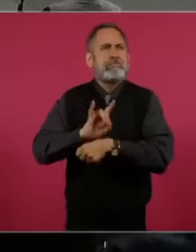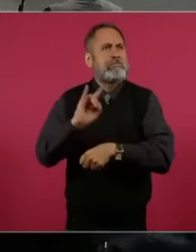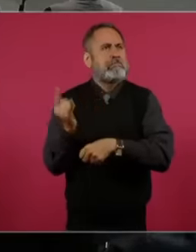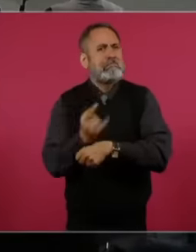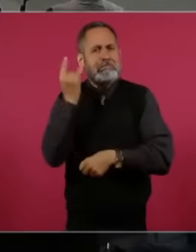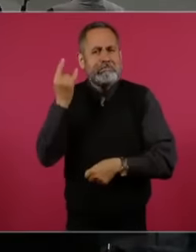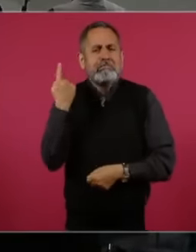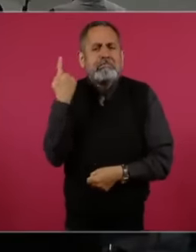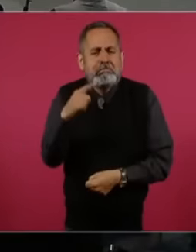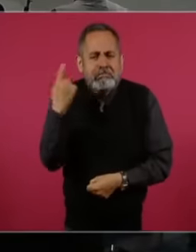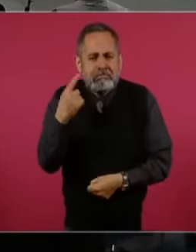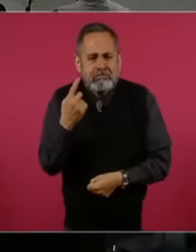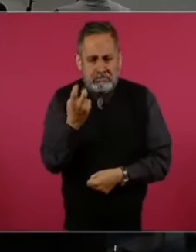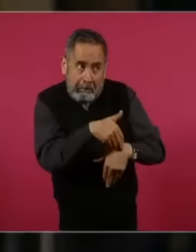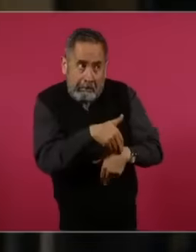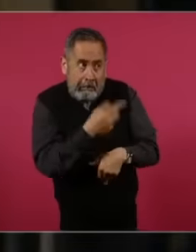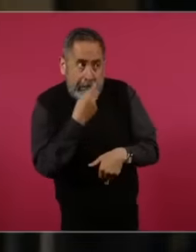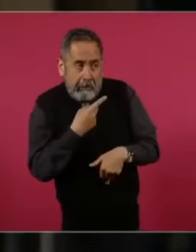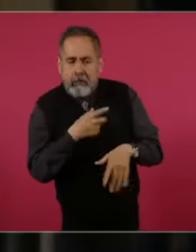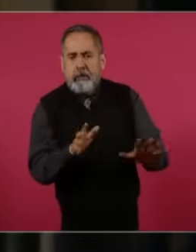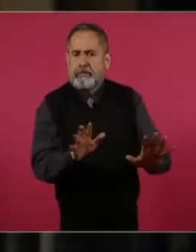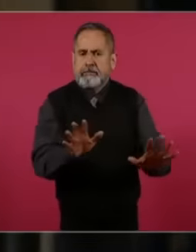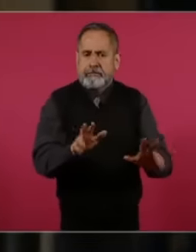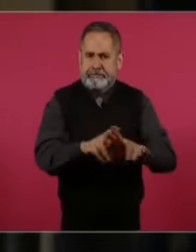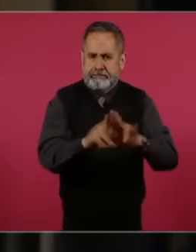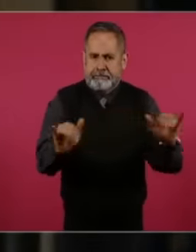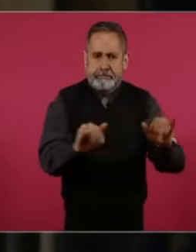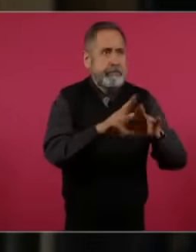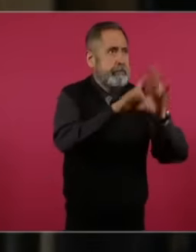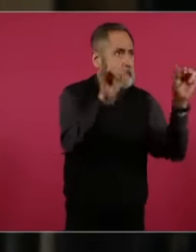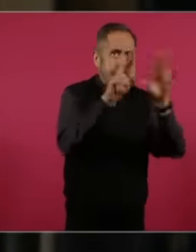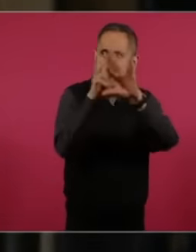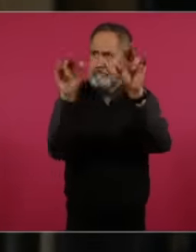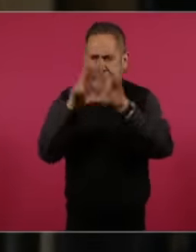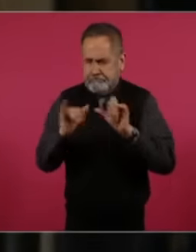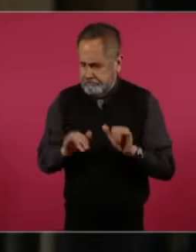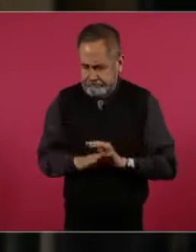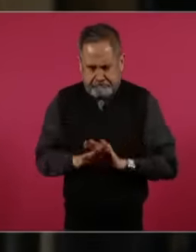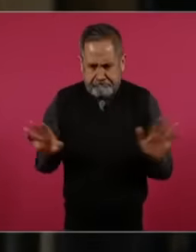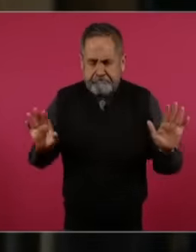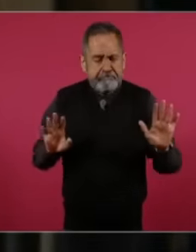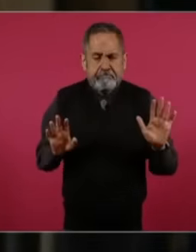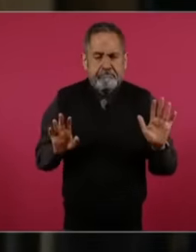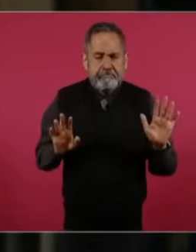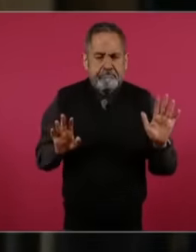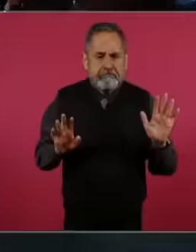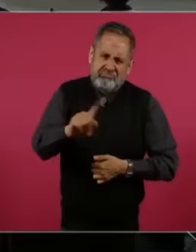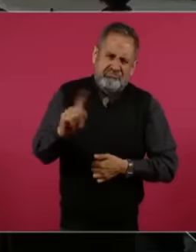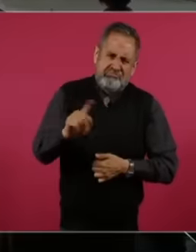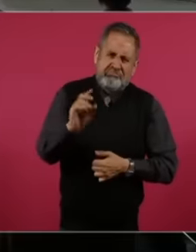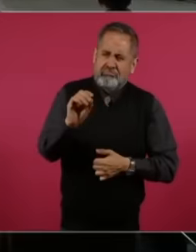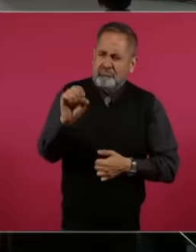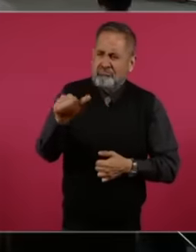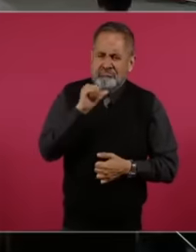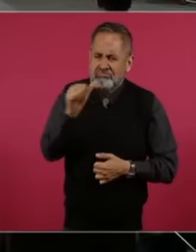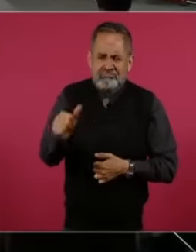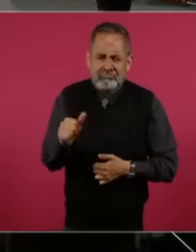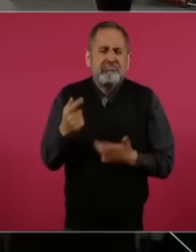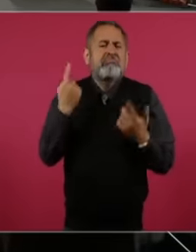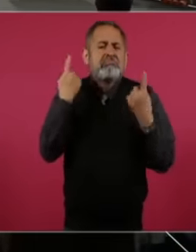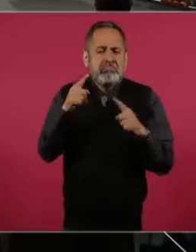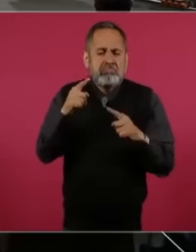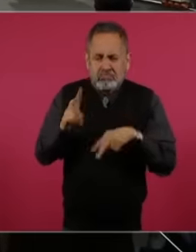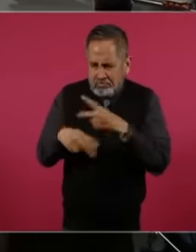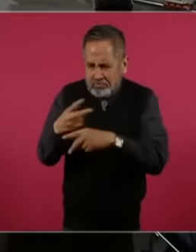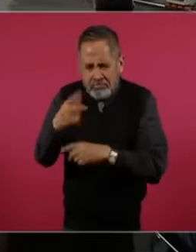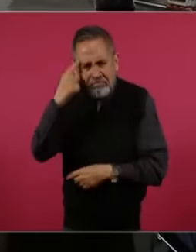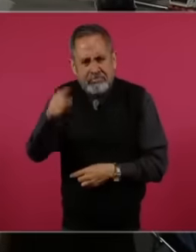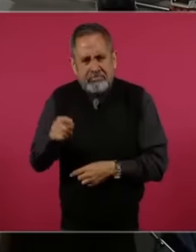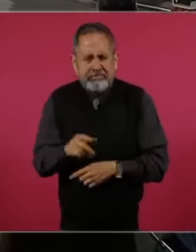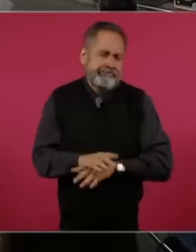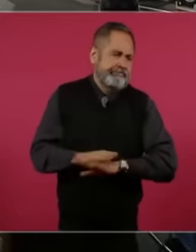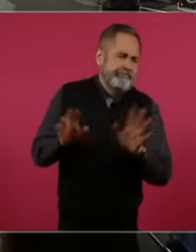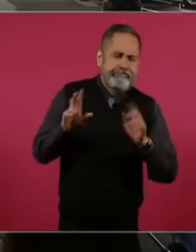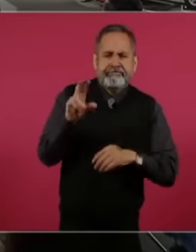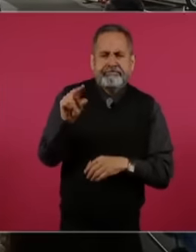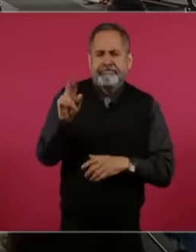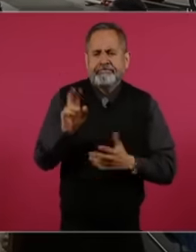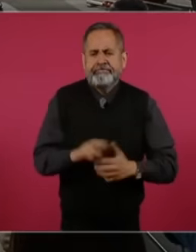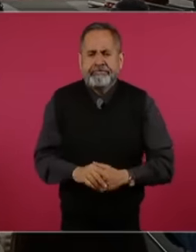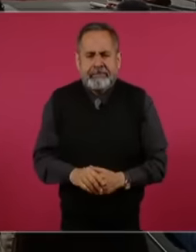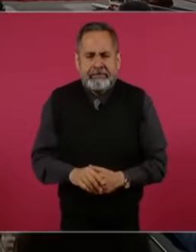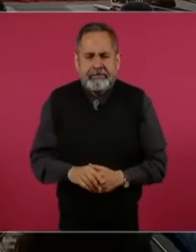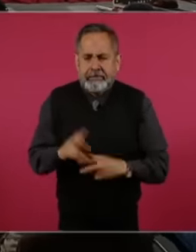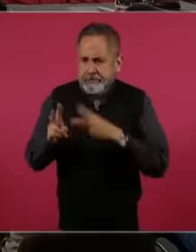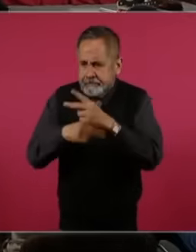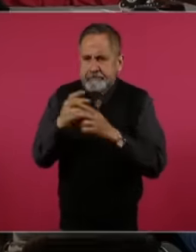That is not serious it is not responsible that is not It helps to find a peaceful